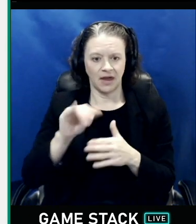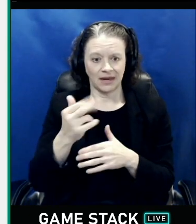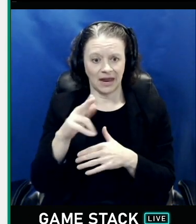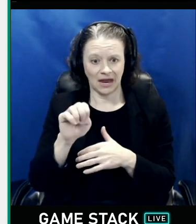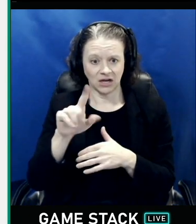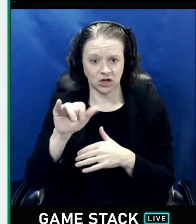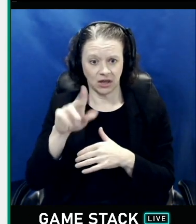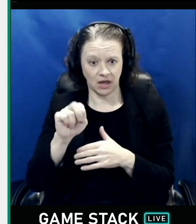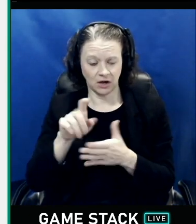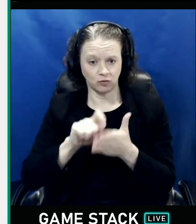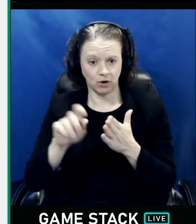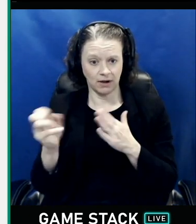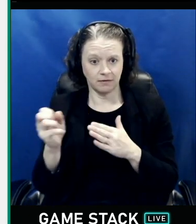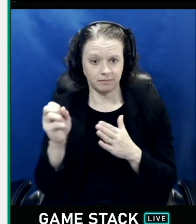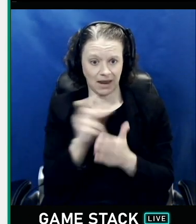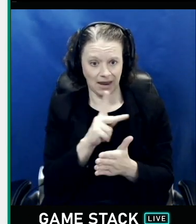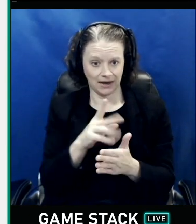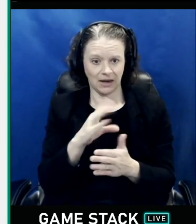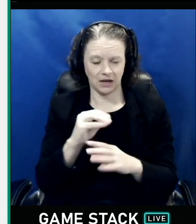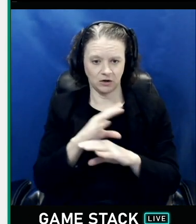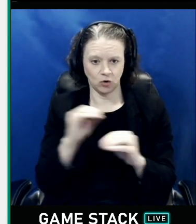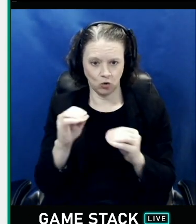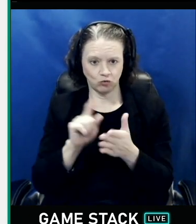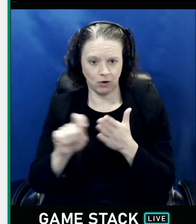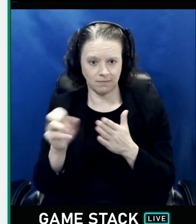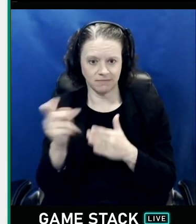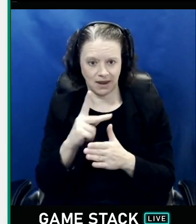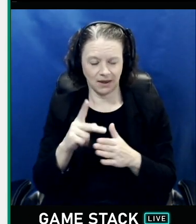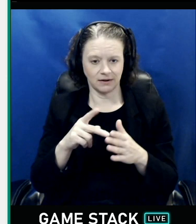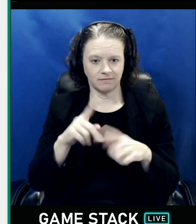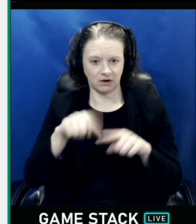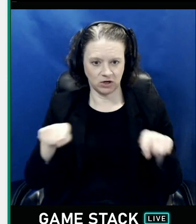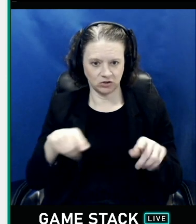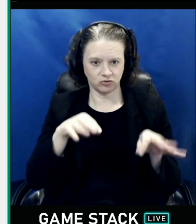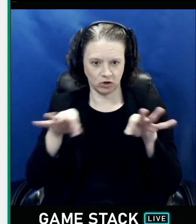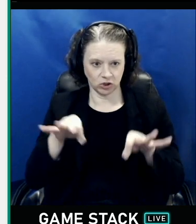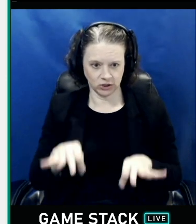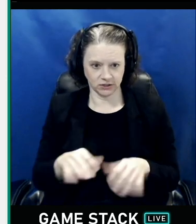No Invalidate instructions. Vectorized instructions use the floating-point schedulers